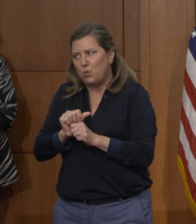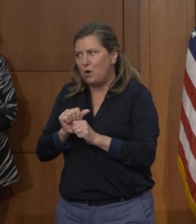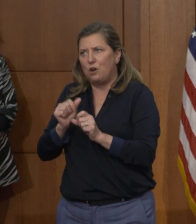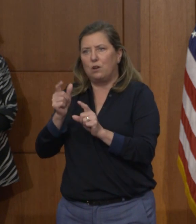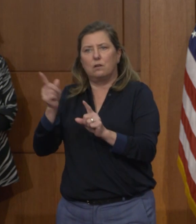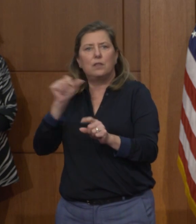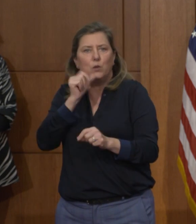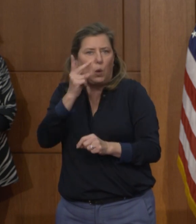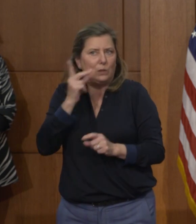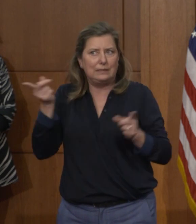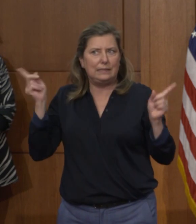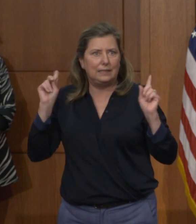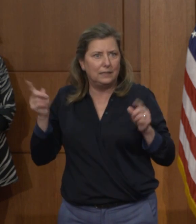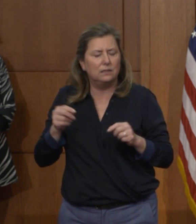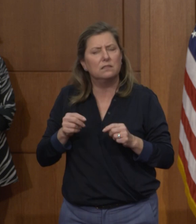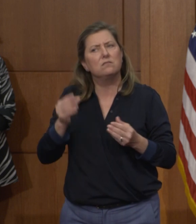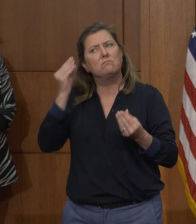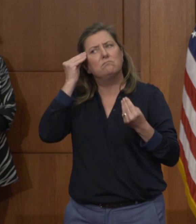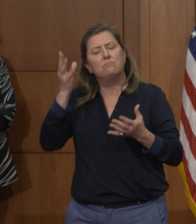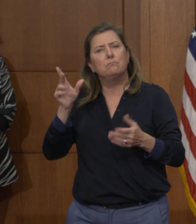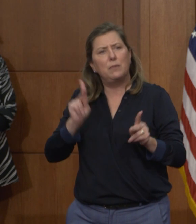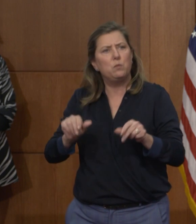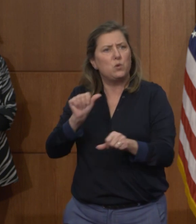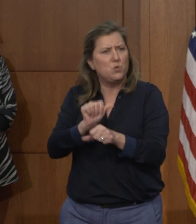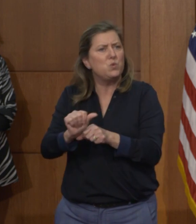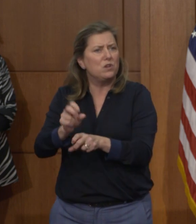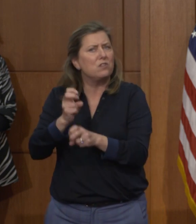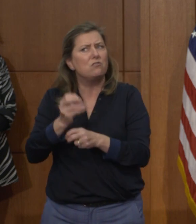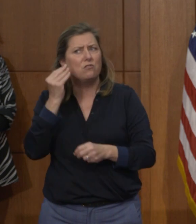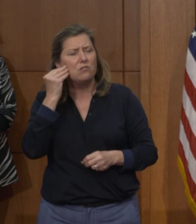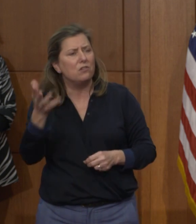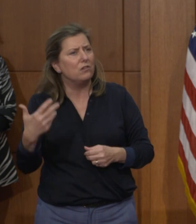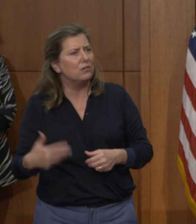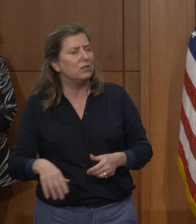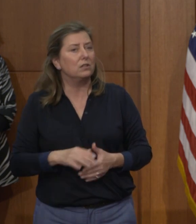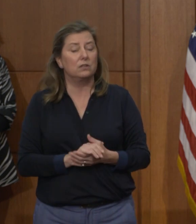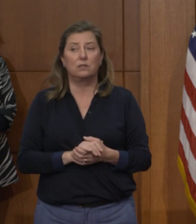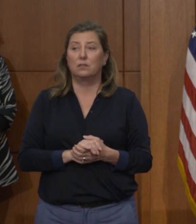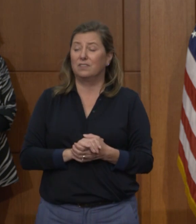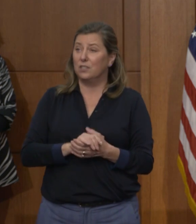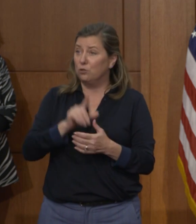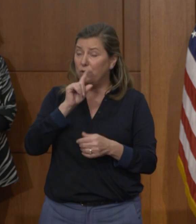And then finally, um, you have heard and seen some very talented people, uh,